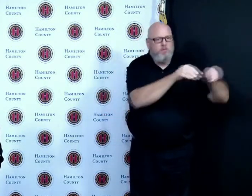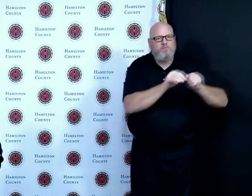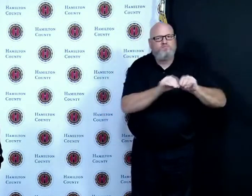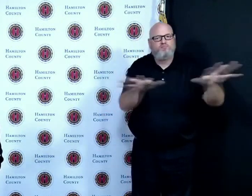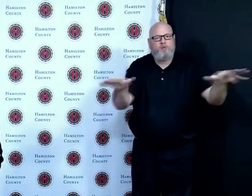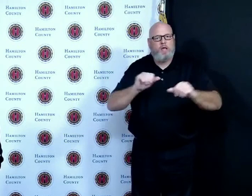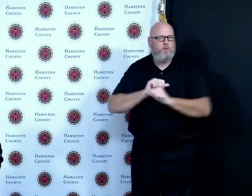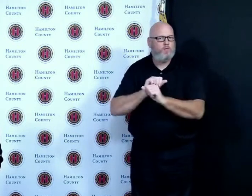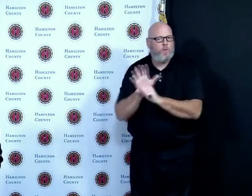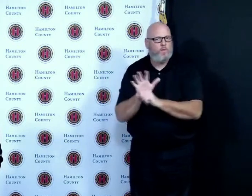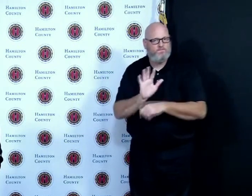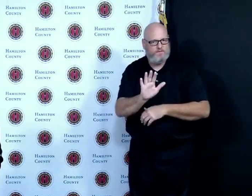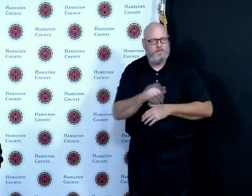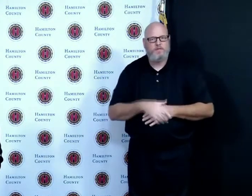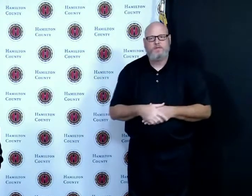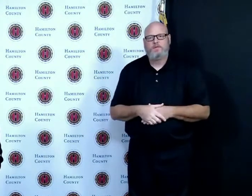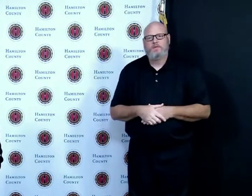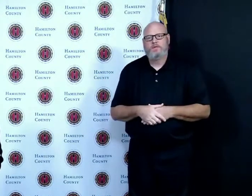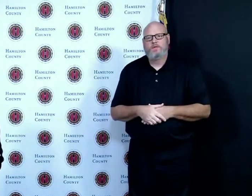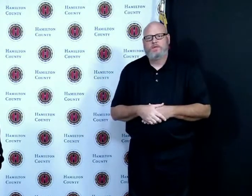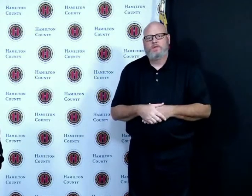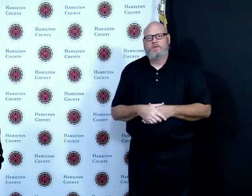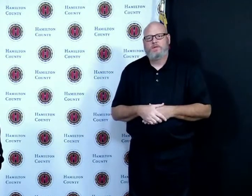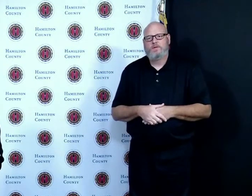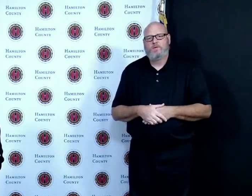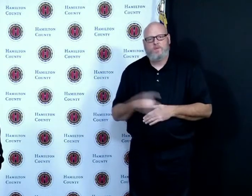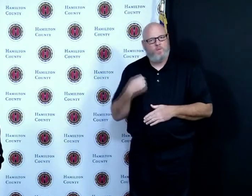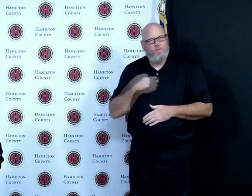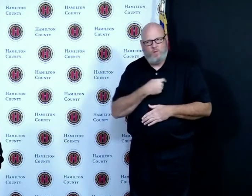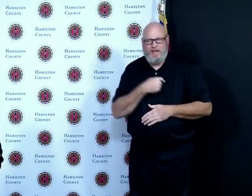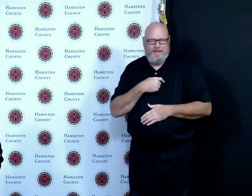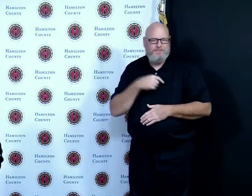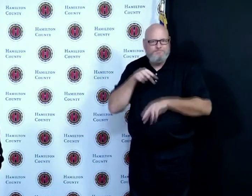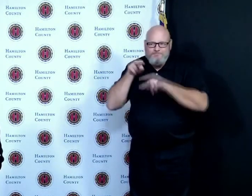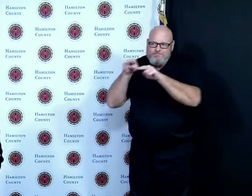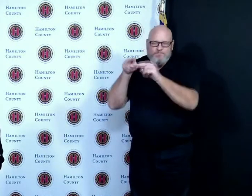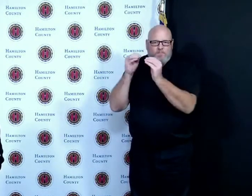collectively where the need is in the community and how those dollars would best be spent